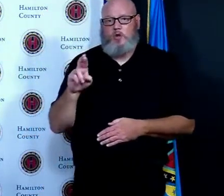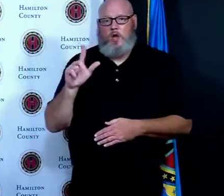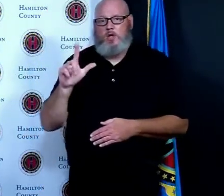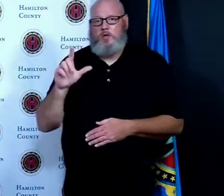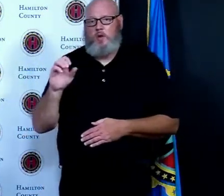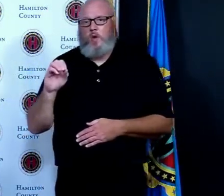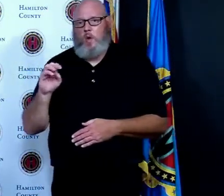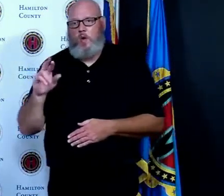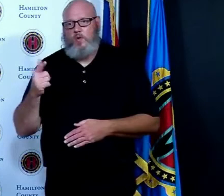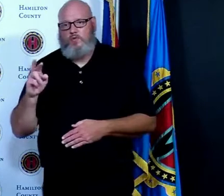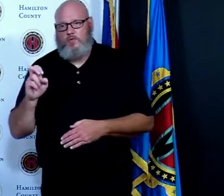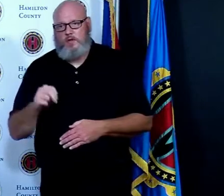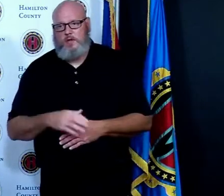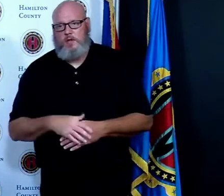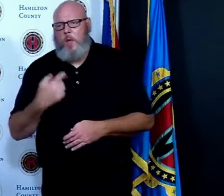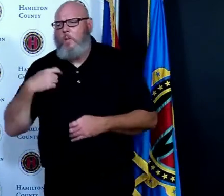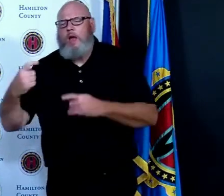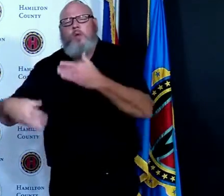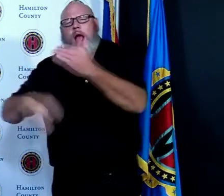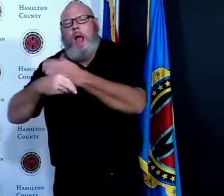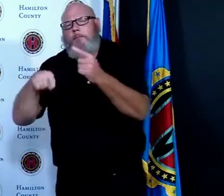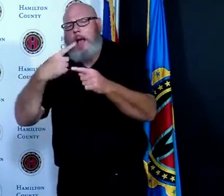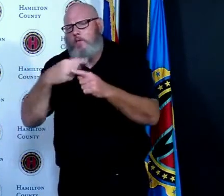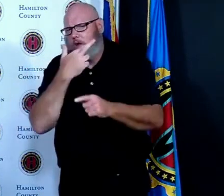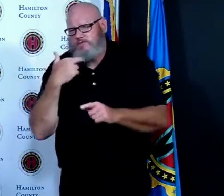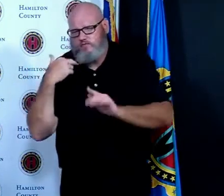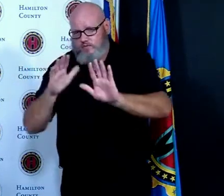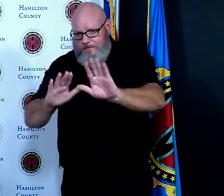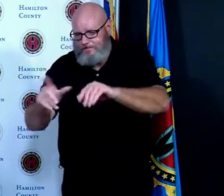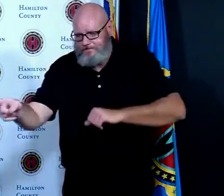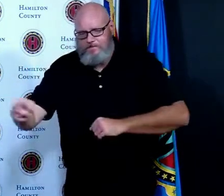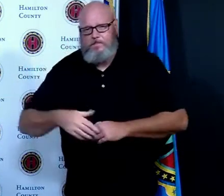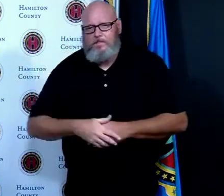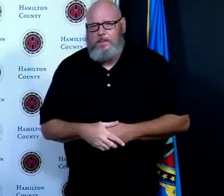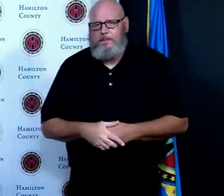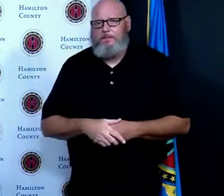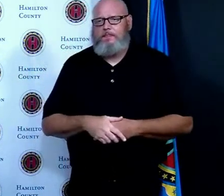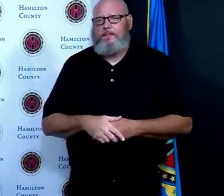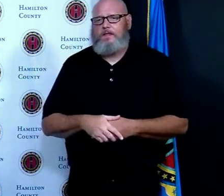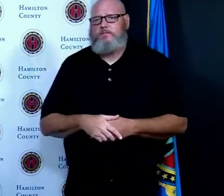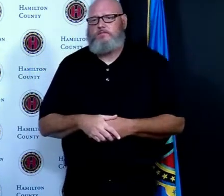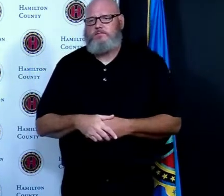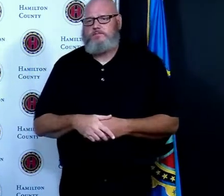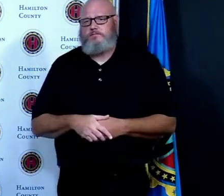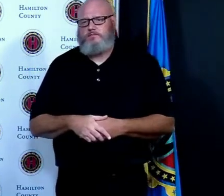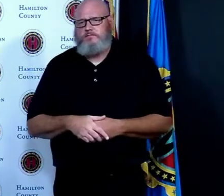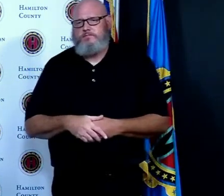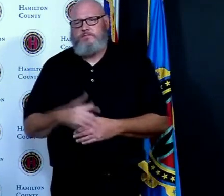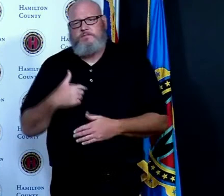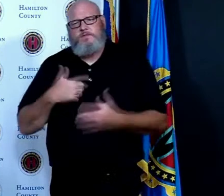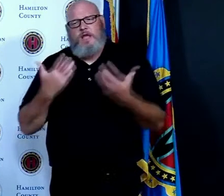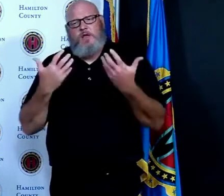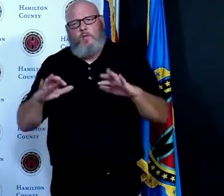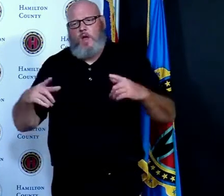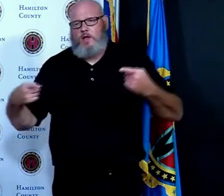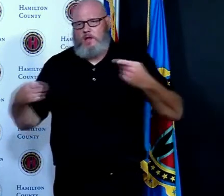related to restaurants so I don't want to have a confusing message here so there are